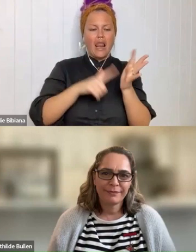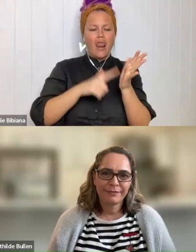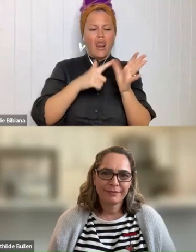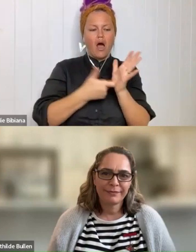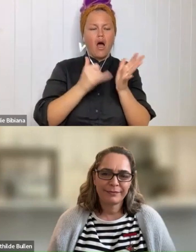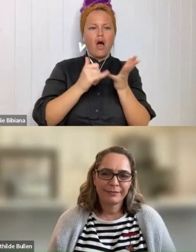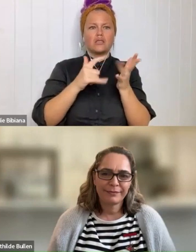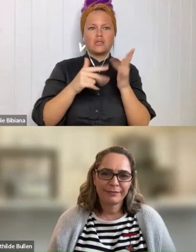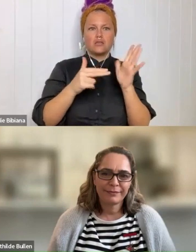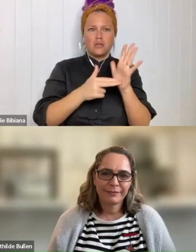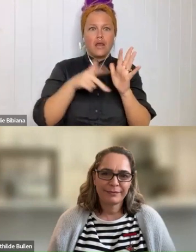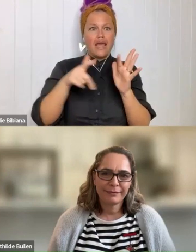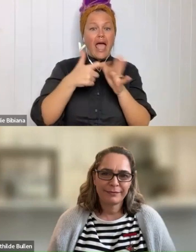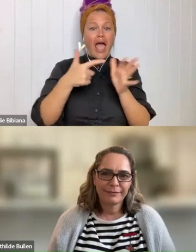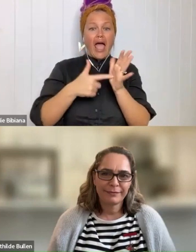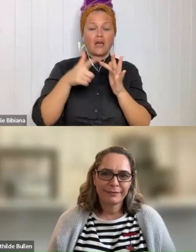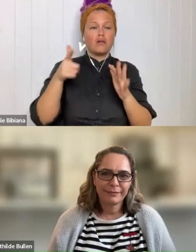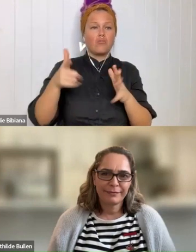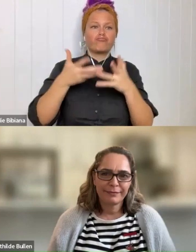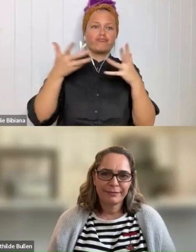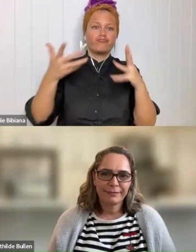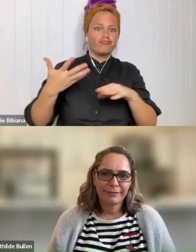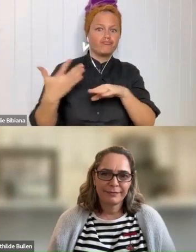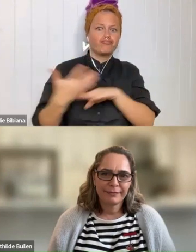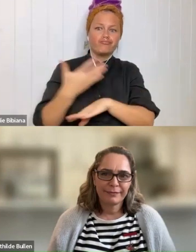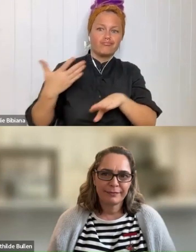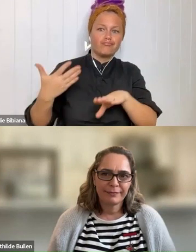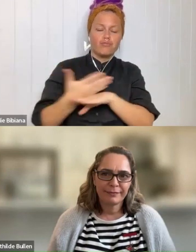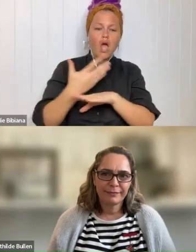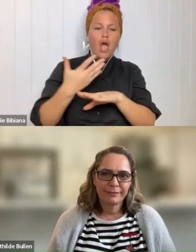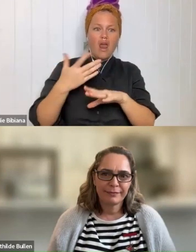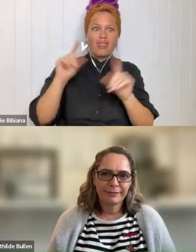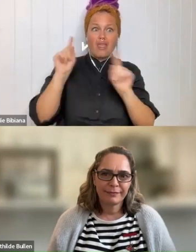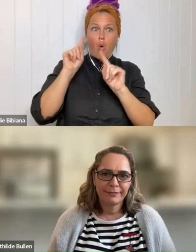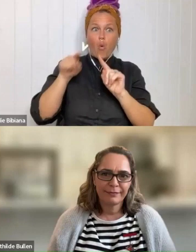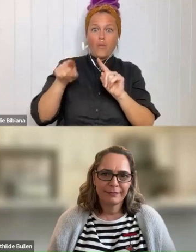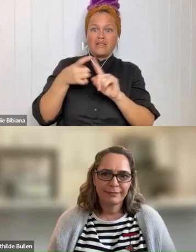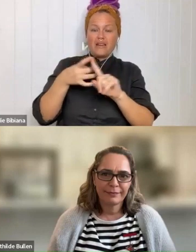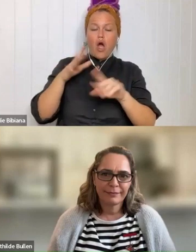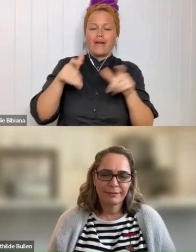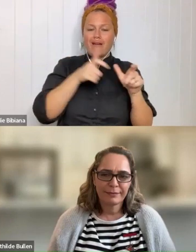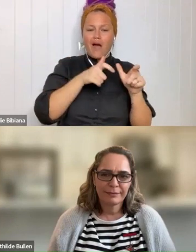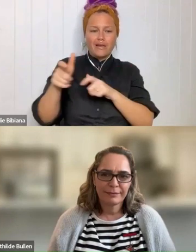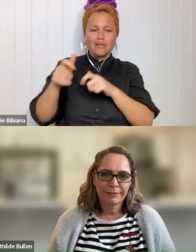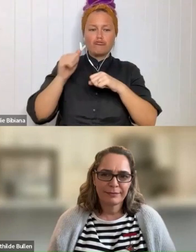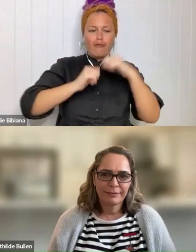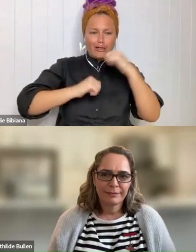doing a load of work. And he's doing a whole piece of work at the moment around governance structures, and what we actually